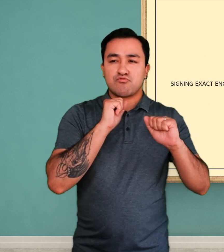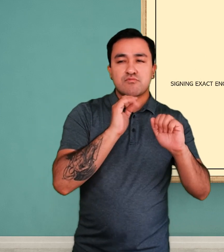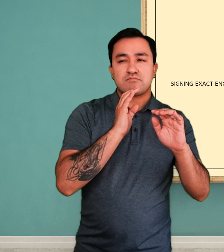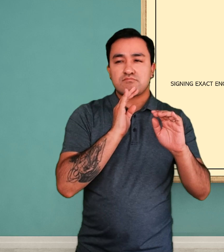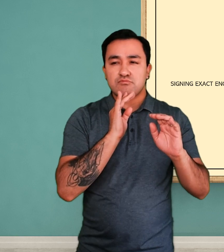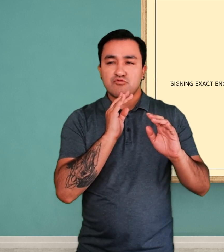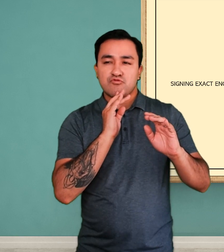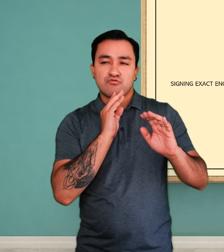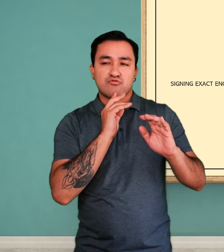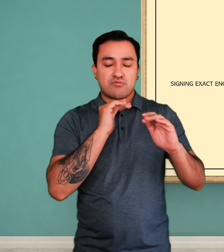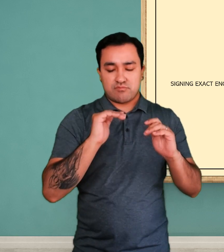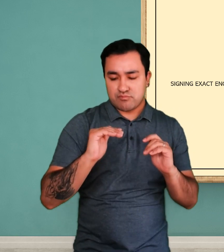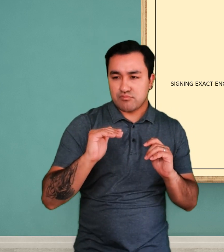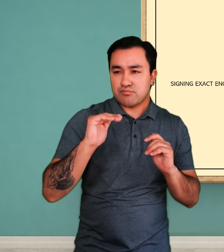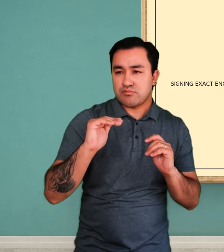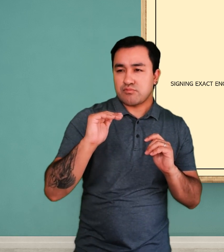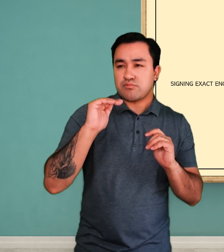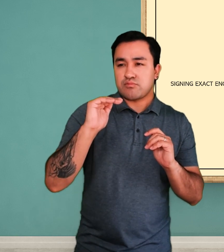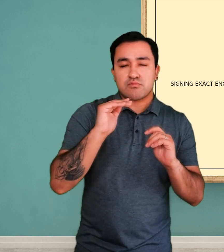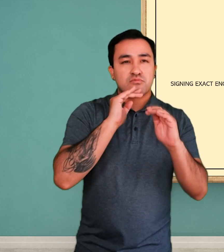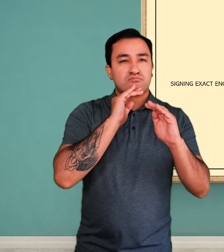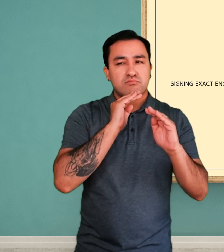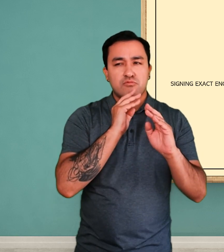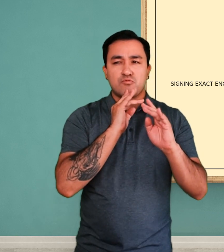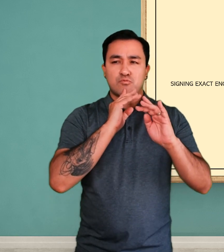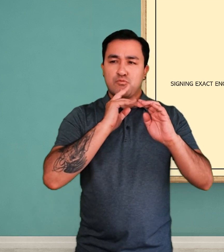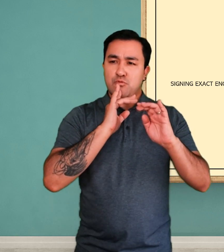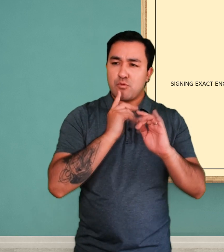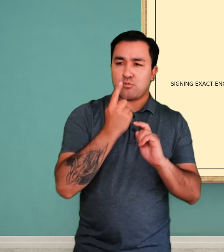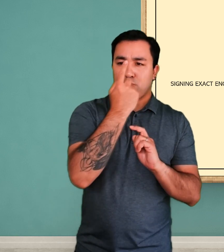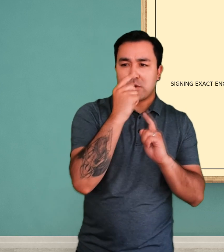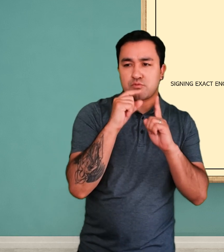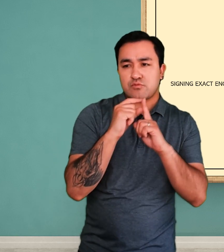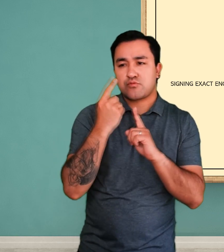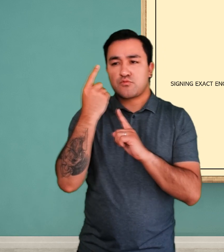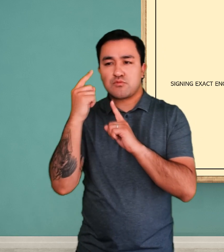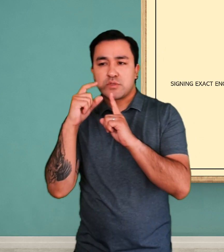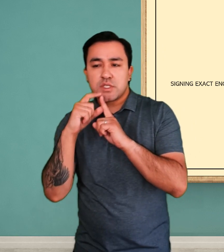the toddler will do a good job at being able to produce words and create their own sentences.